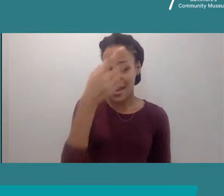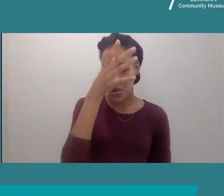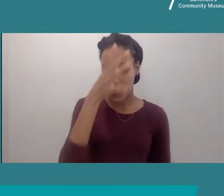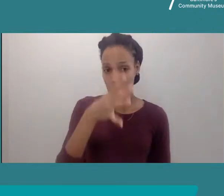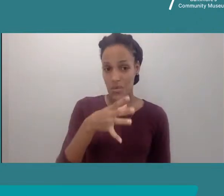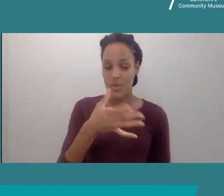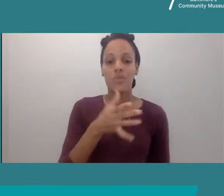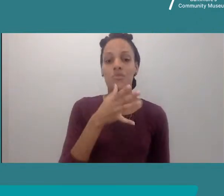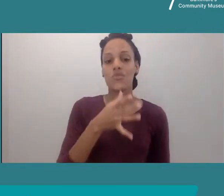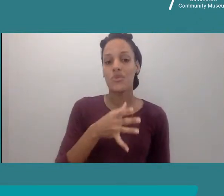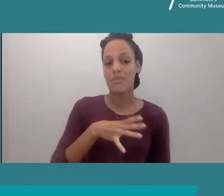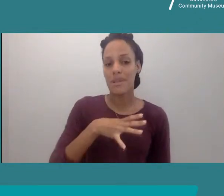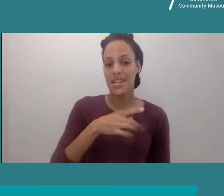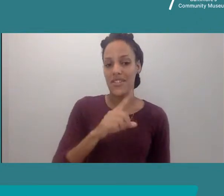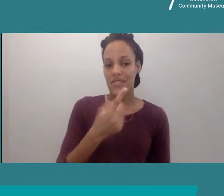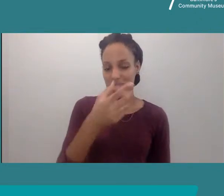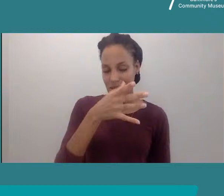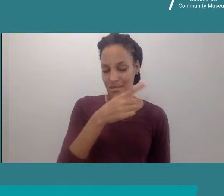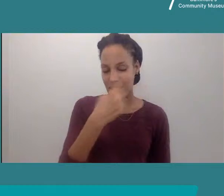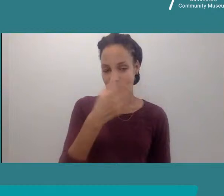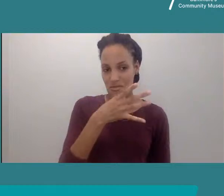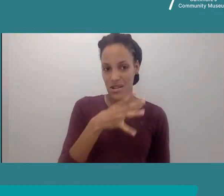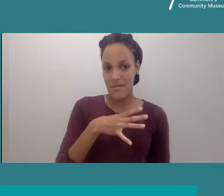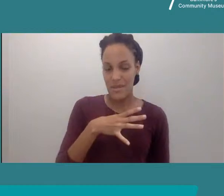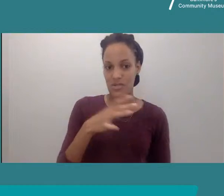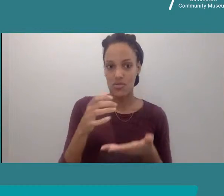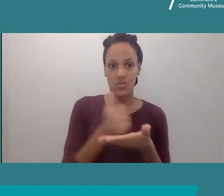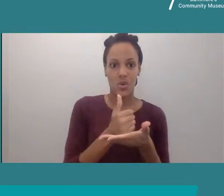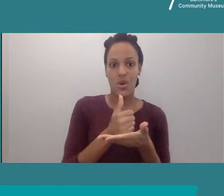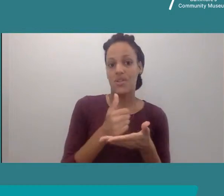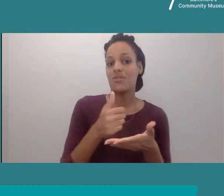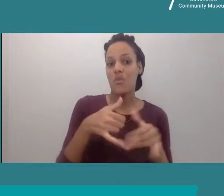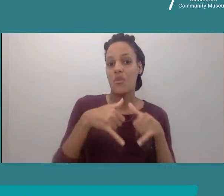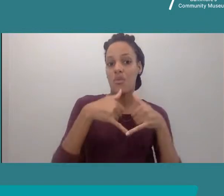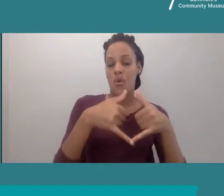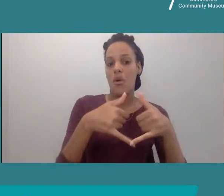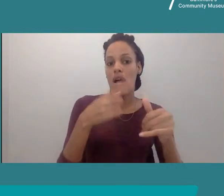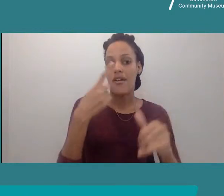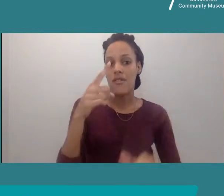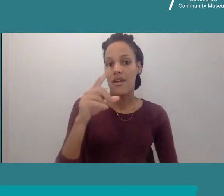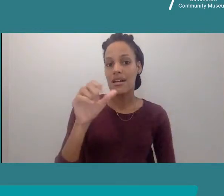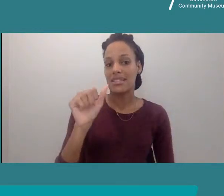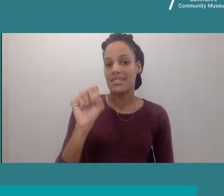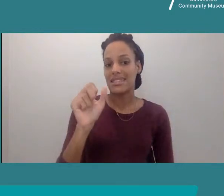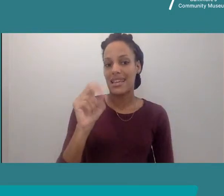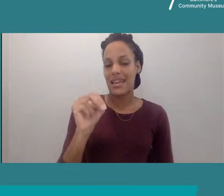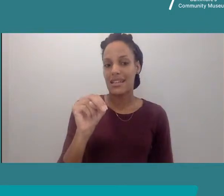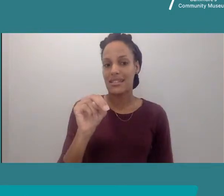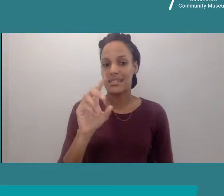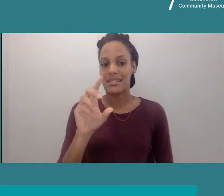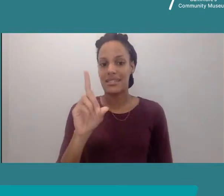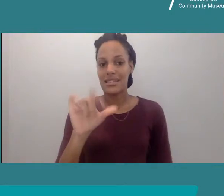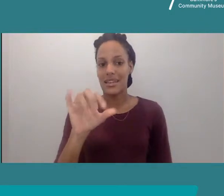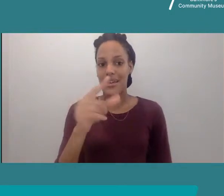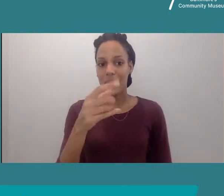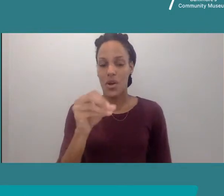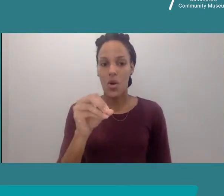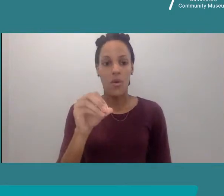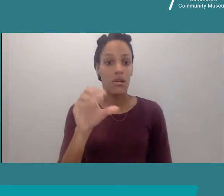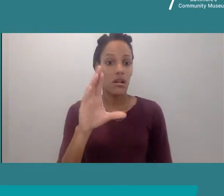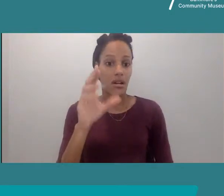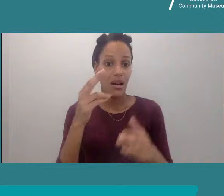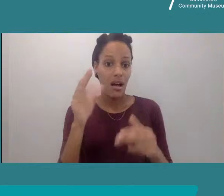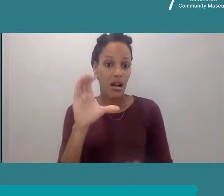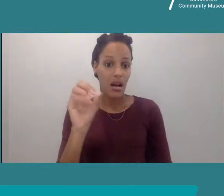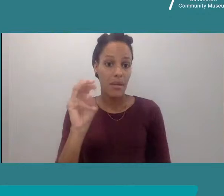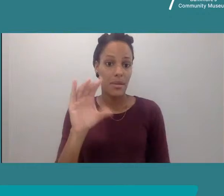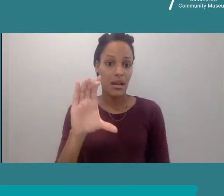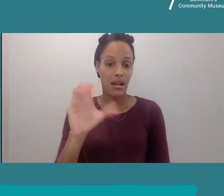Award at San Diego Comicon, for my first book, Black Comics: The Politics of Race & Representation,